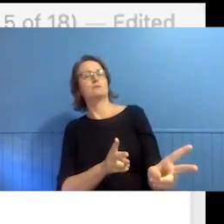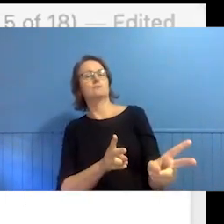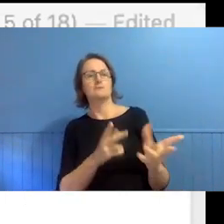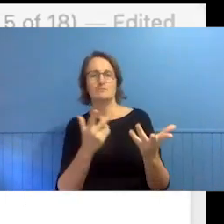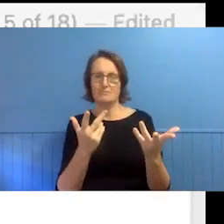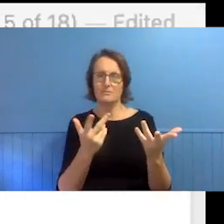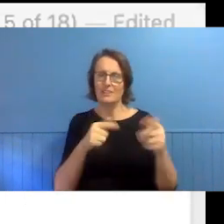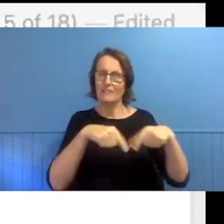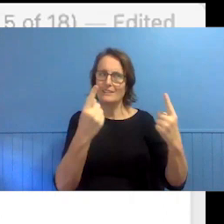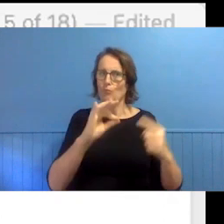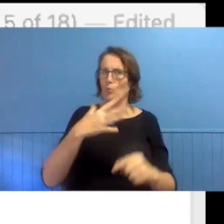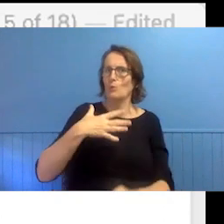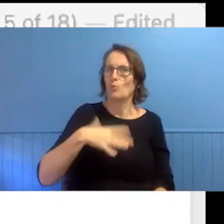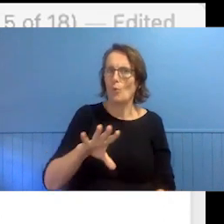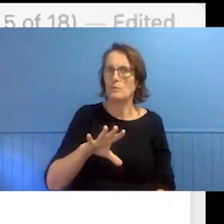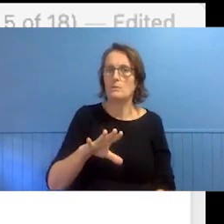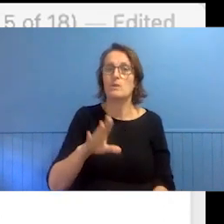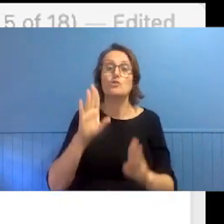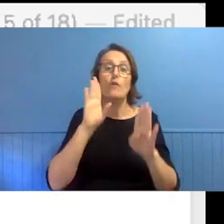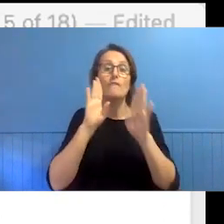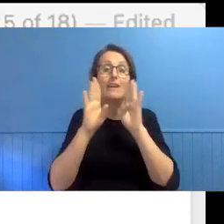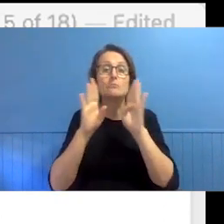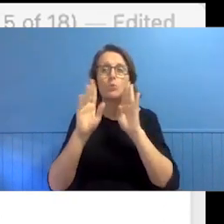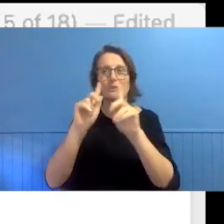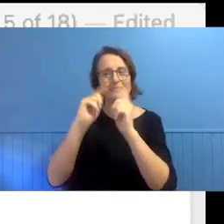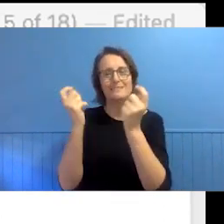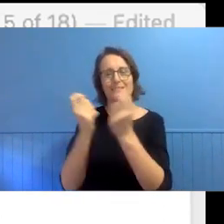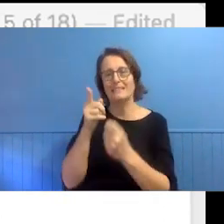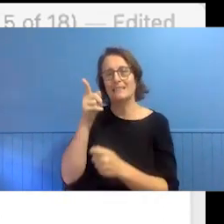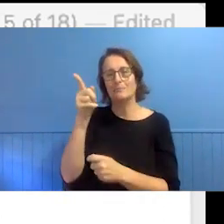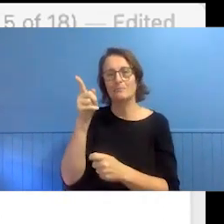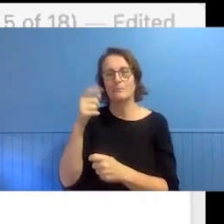product management team - and I'm showing an information bracket on